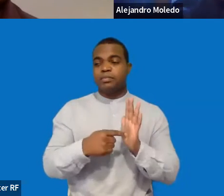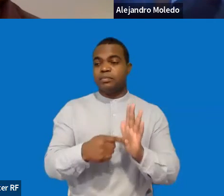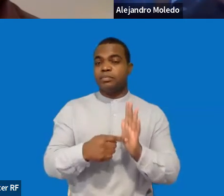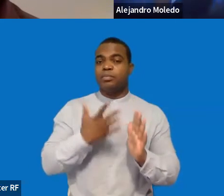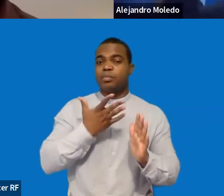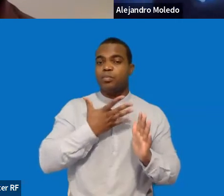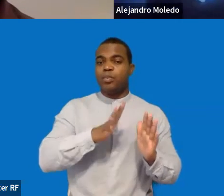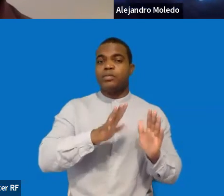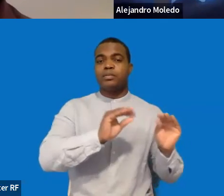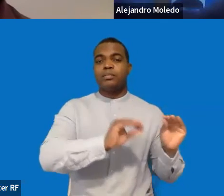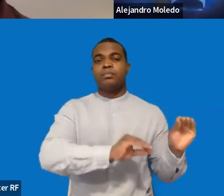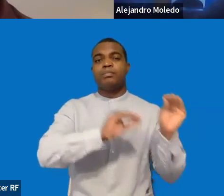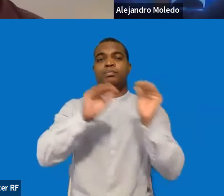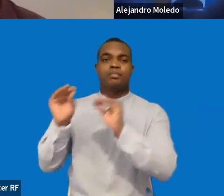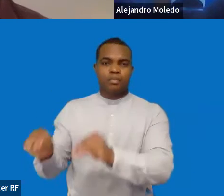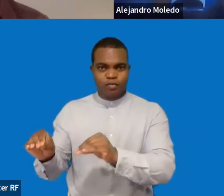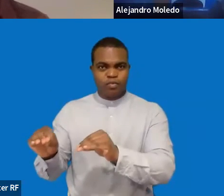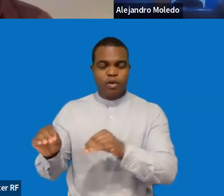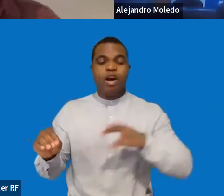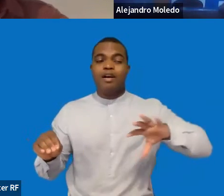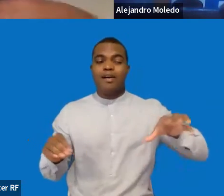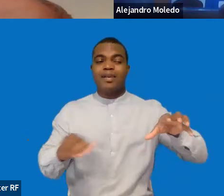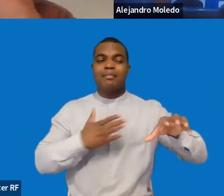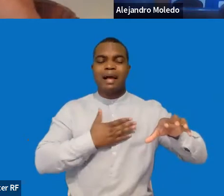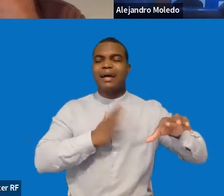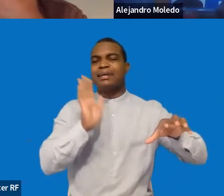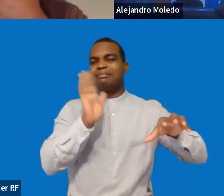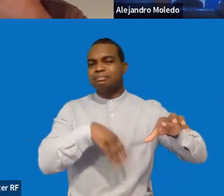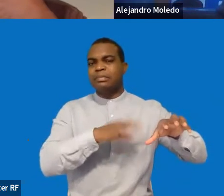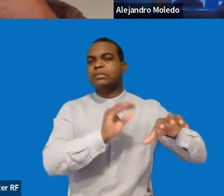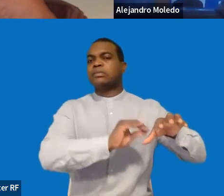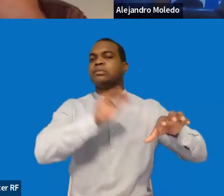or because you enroll in a university in another EU member state.